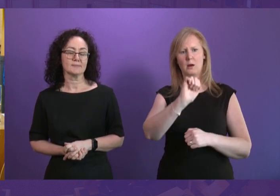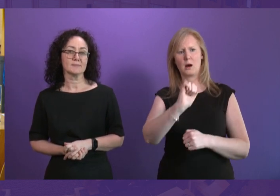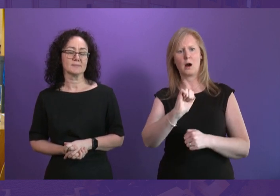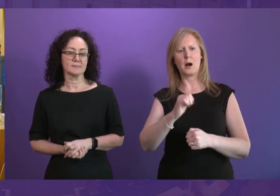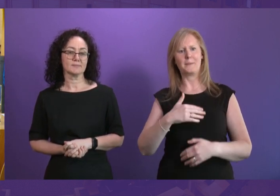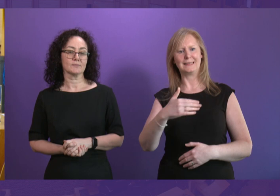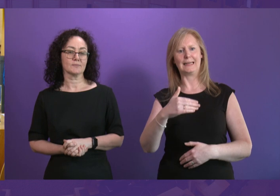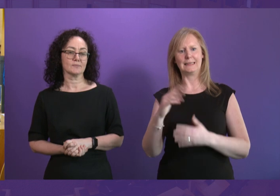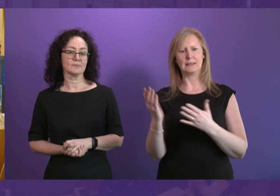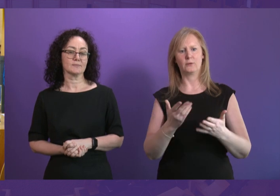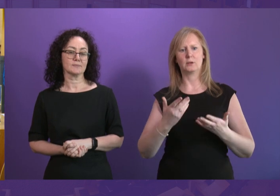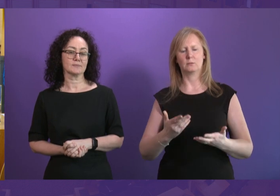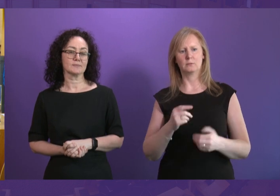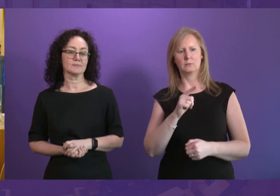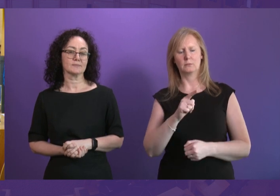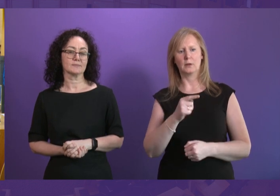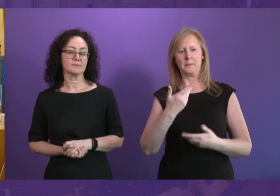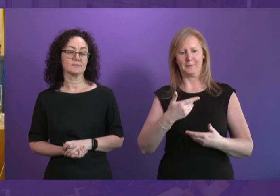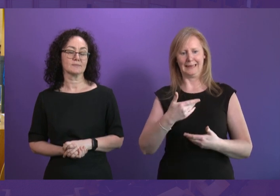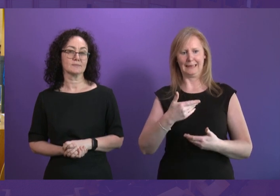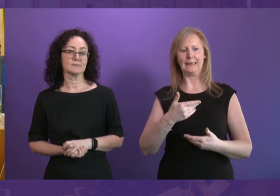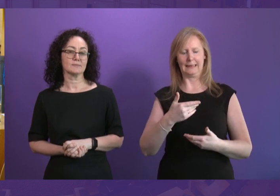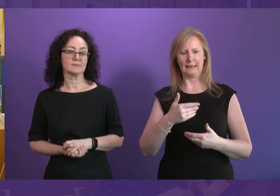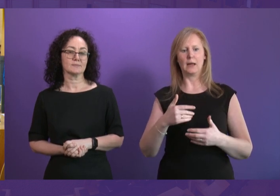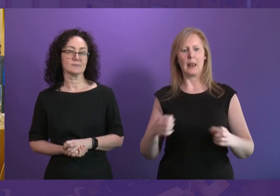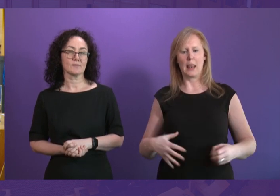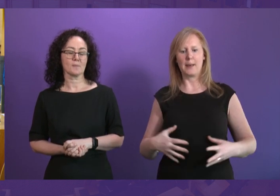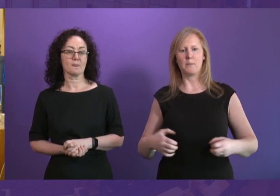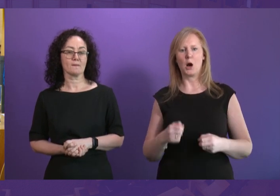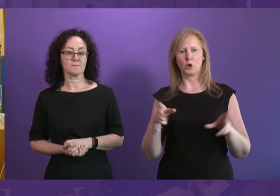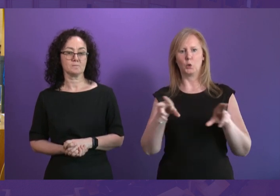pregnant with twins when she went into labour at 30 weeks. She went to Caithness general